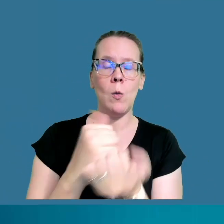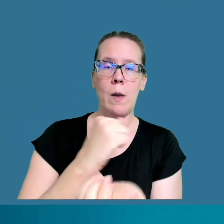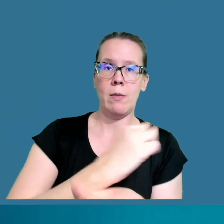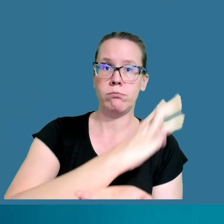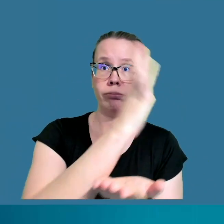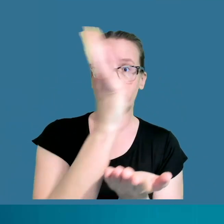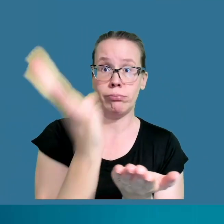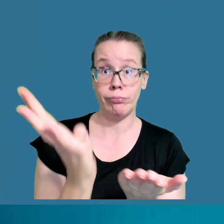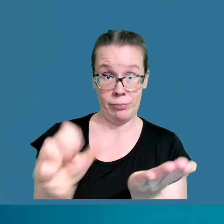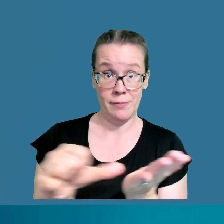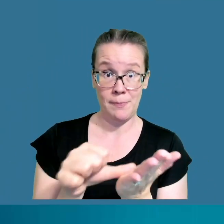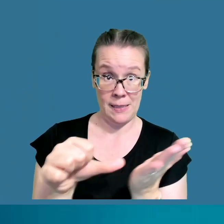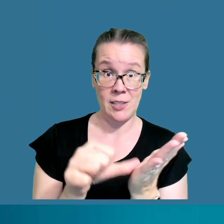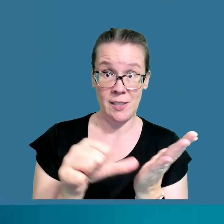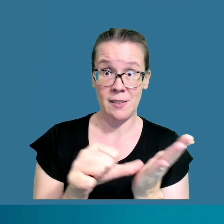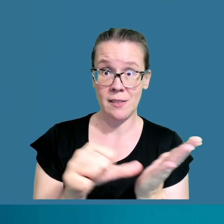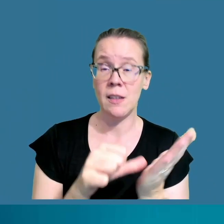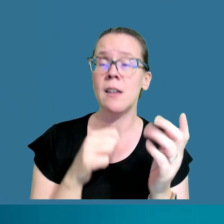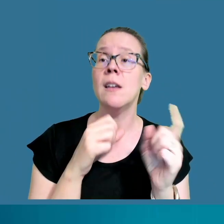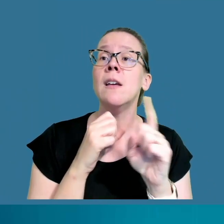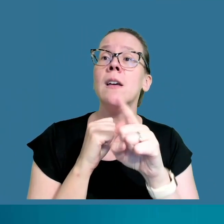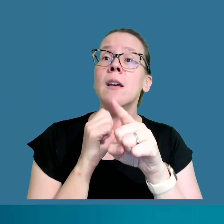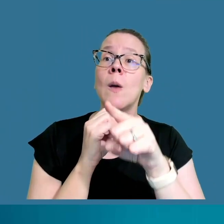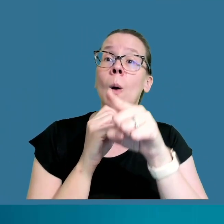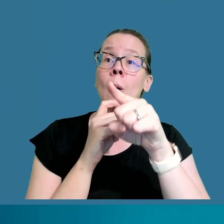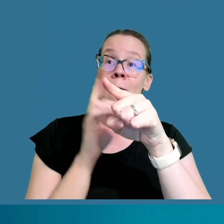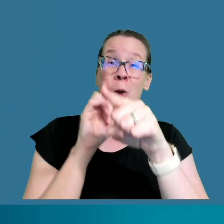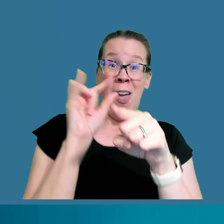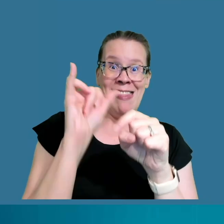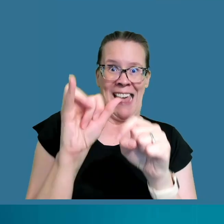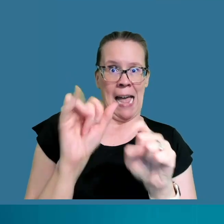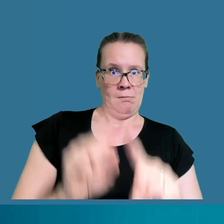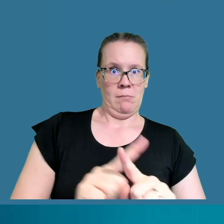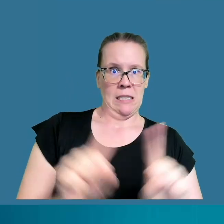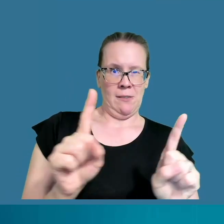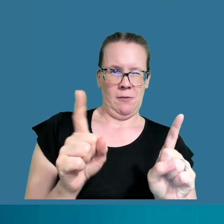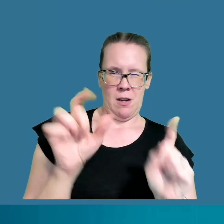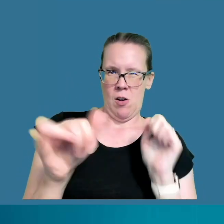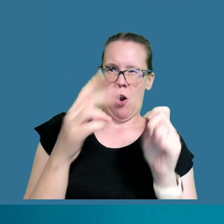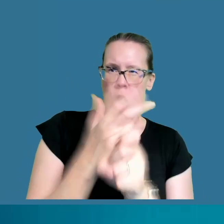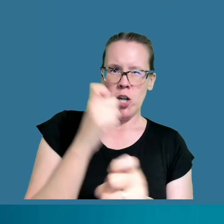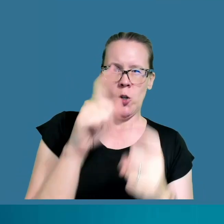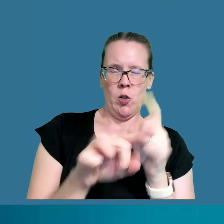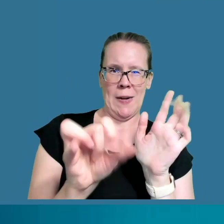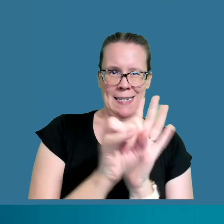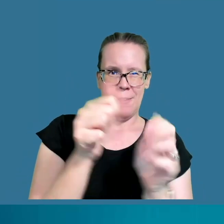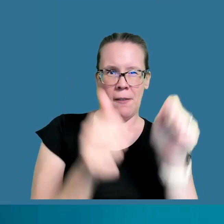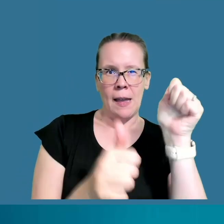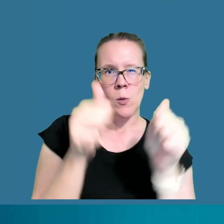But the majority of patterns are not like this. So I included this pattern piece as an example for